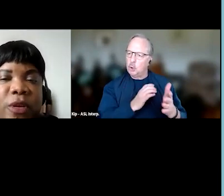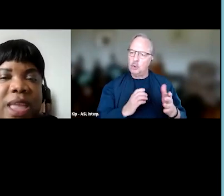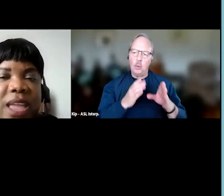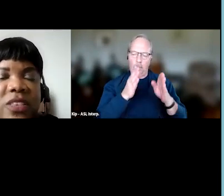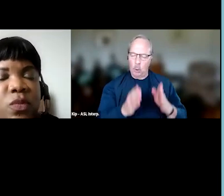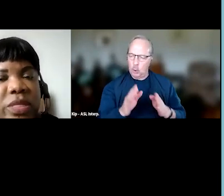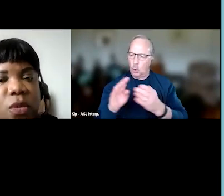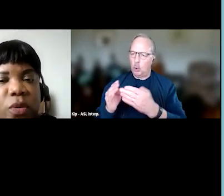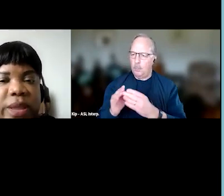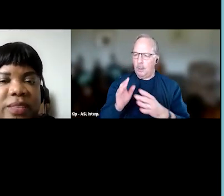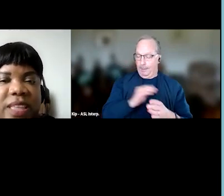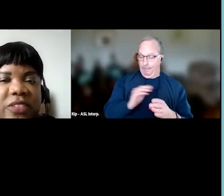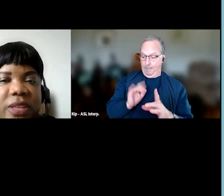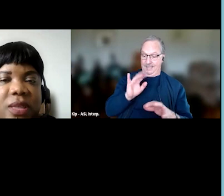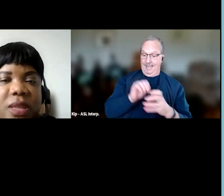that are engaged with your organization.